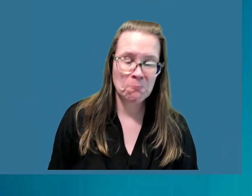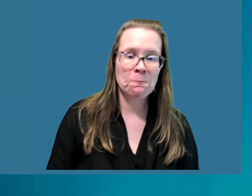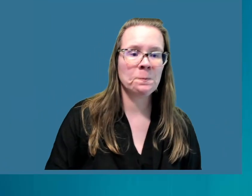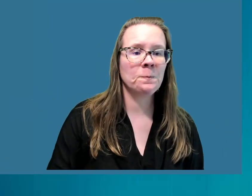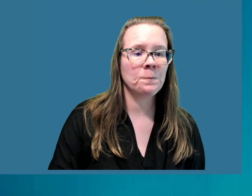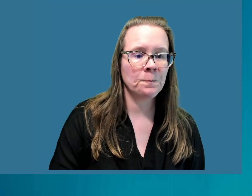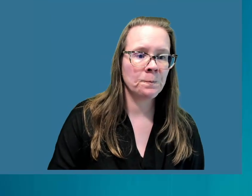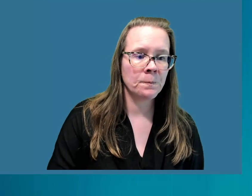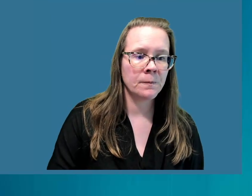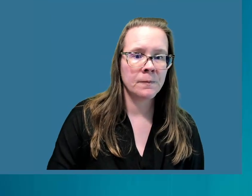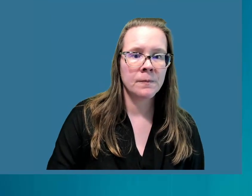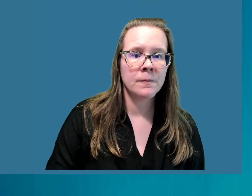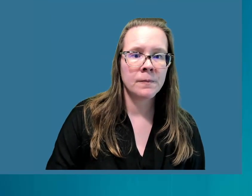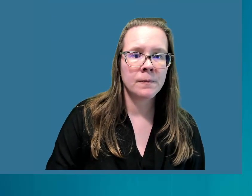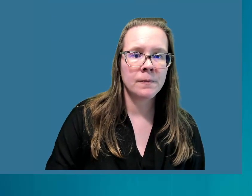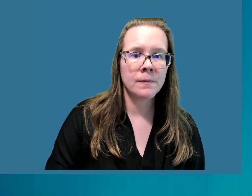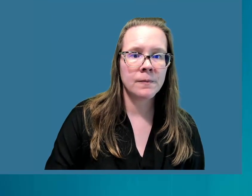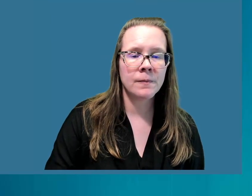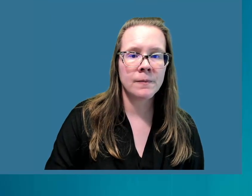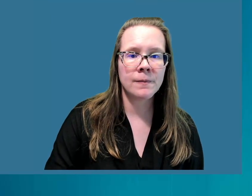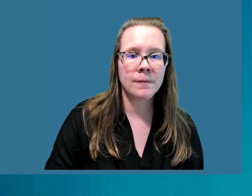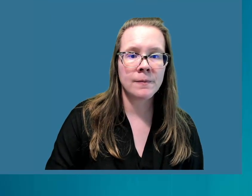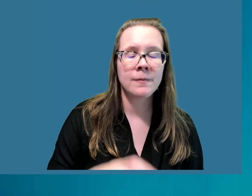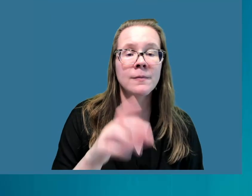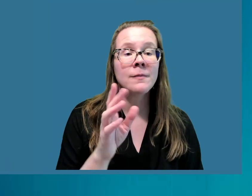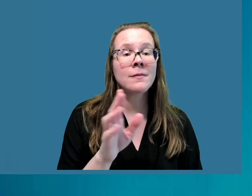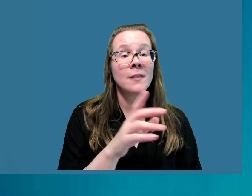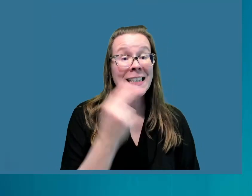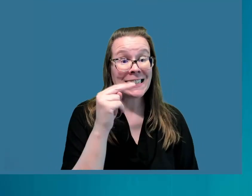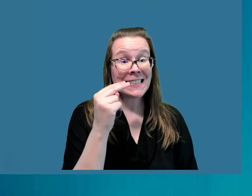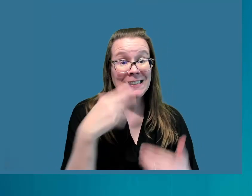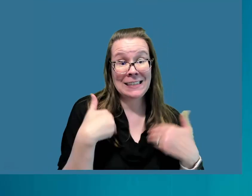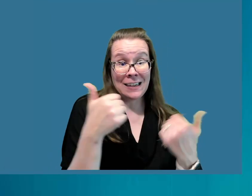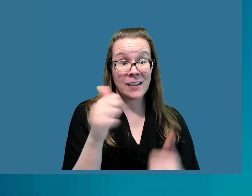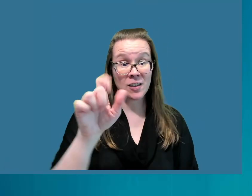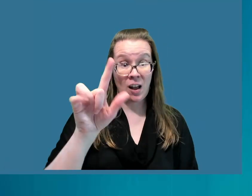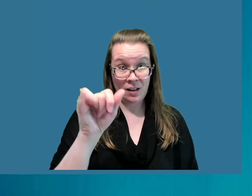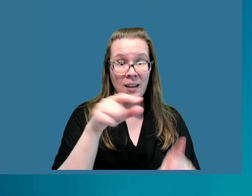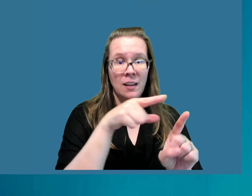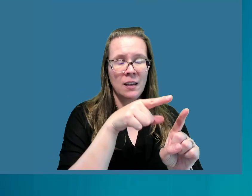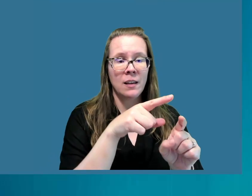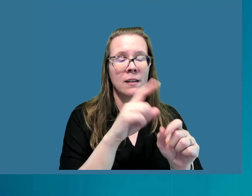So here, um, in the first picture Ali is starting. You can see she has the outline, and she's drawing